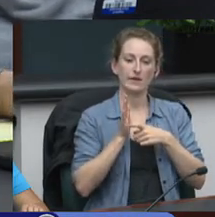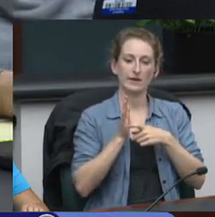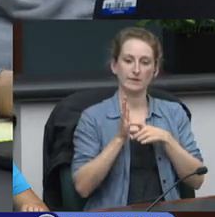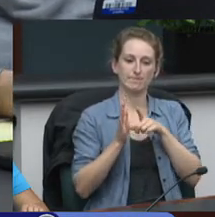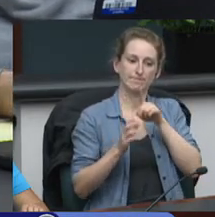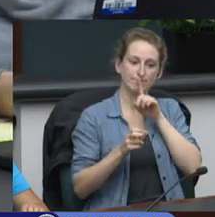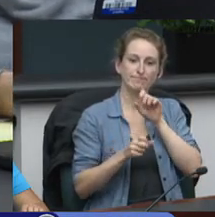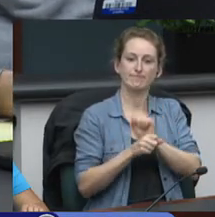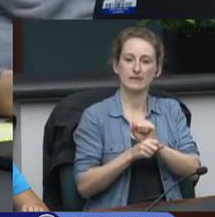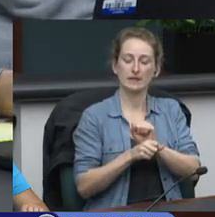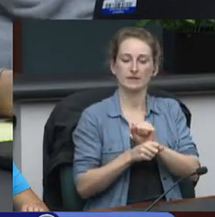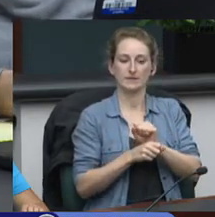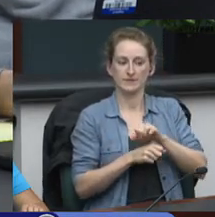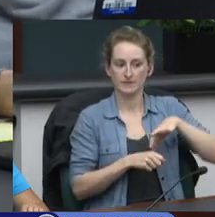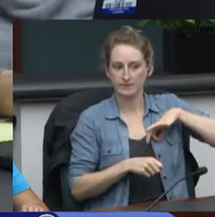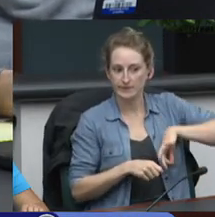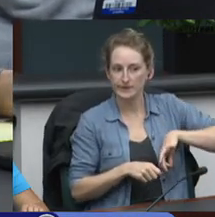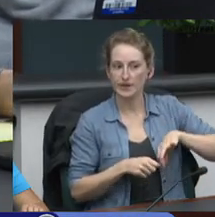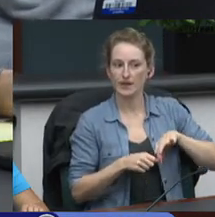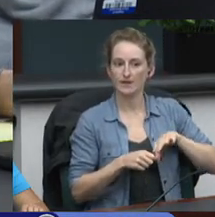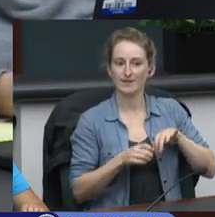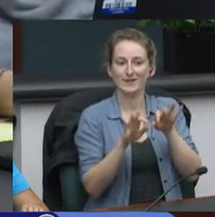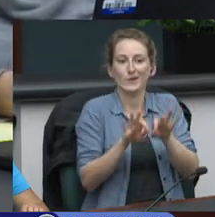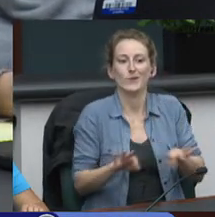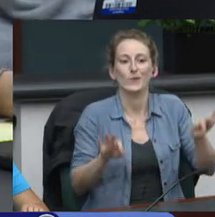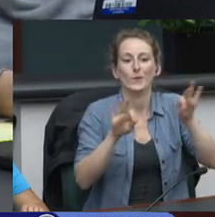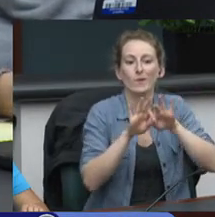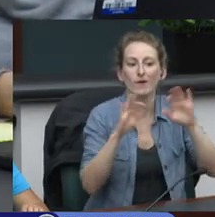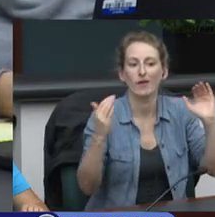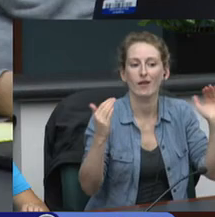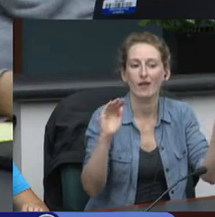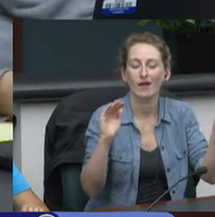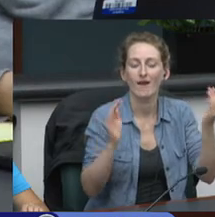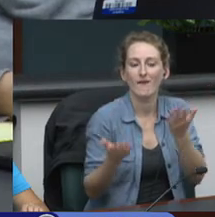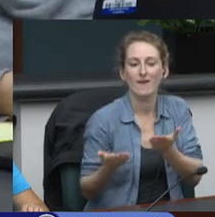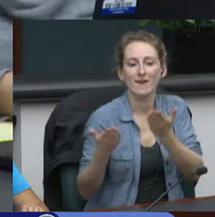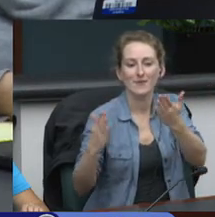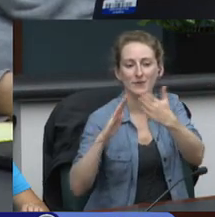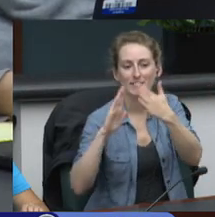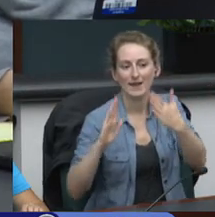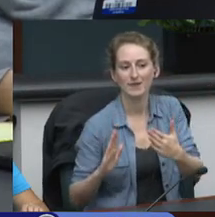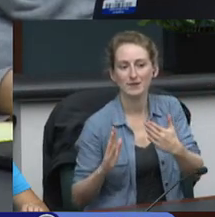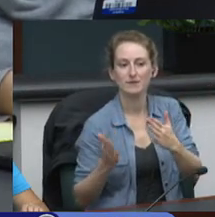cost to provide that housing at a lower price okay so these are proven other